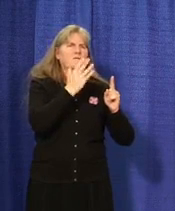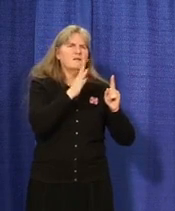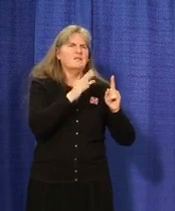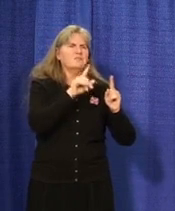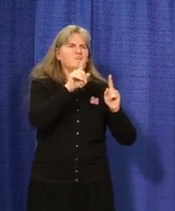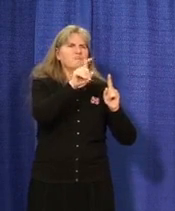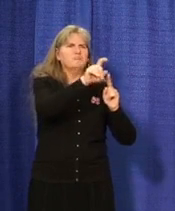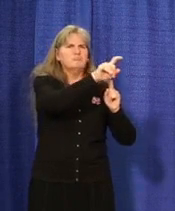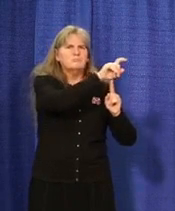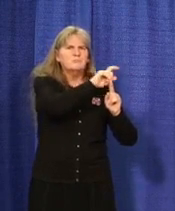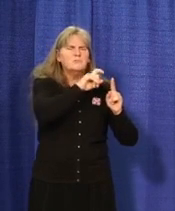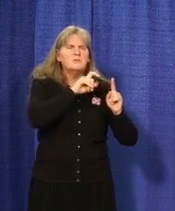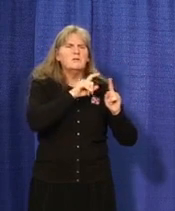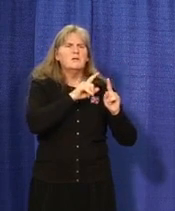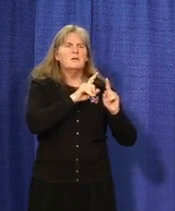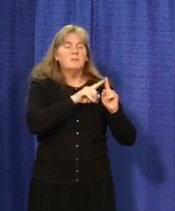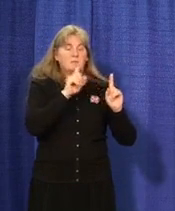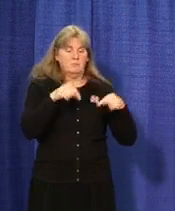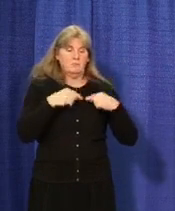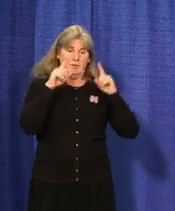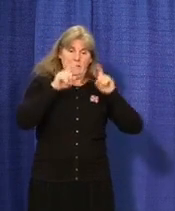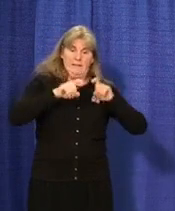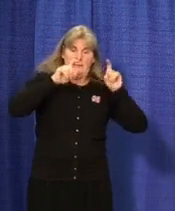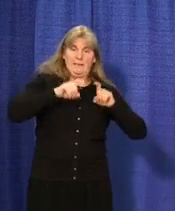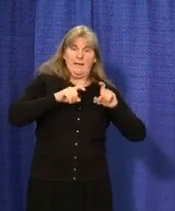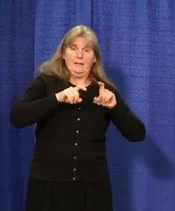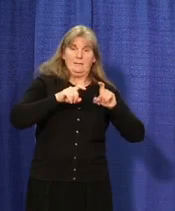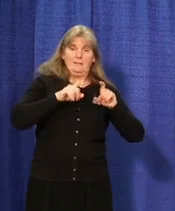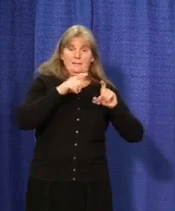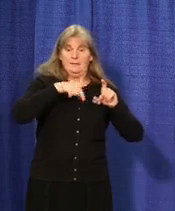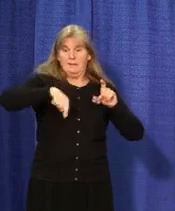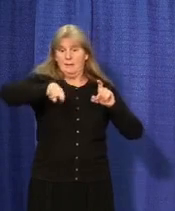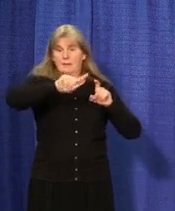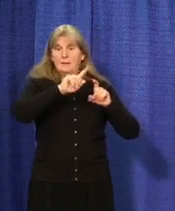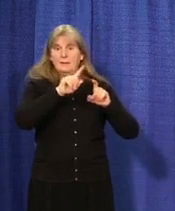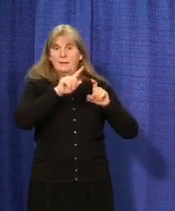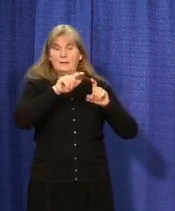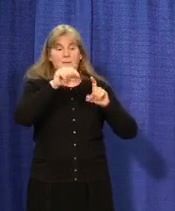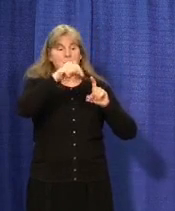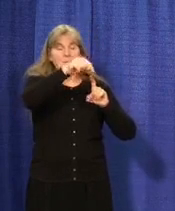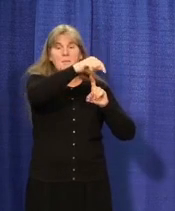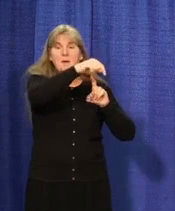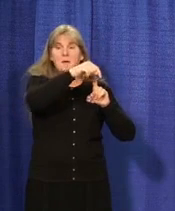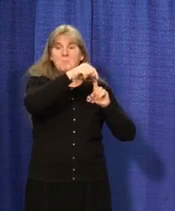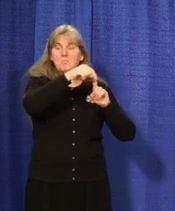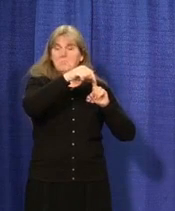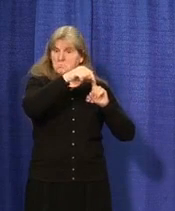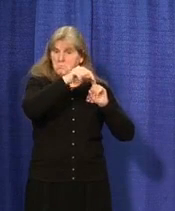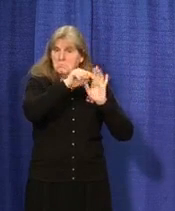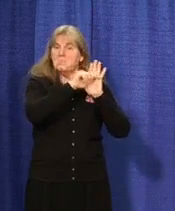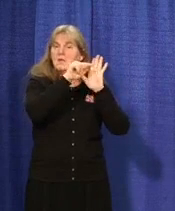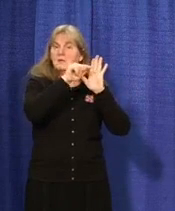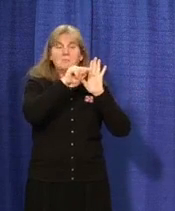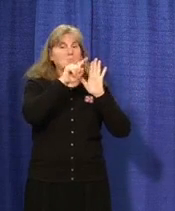On the other hand, all of the testing, apart from the known cases we have already announced, has been coming back negative.